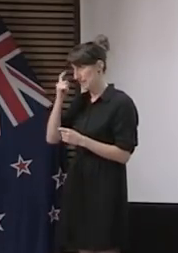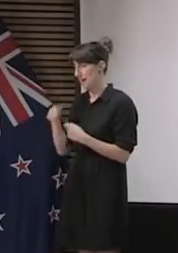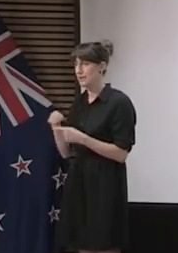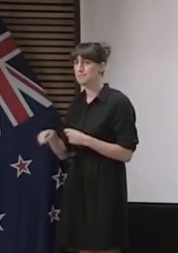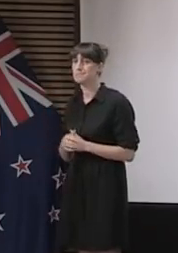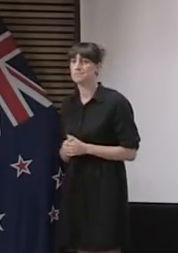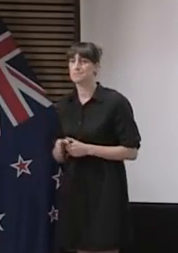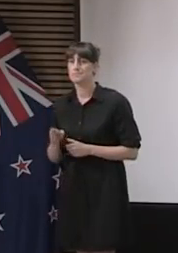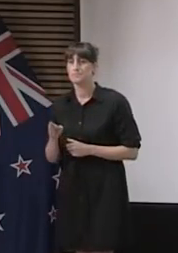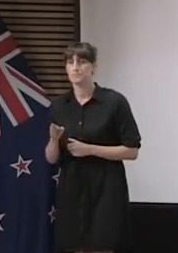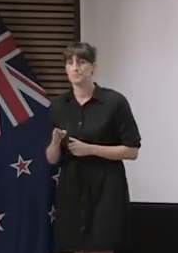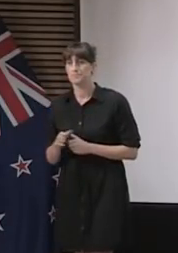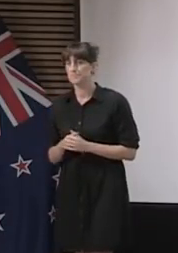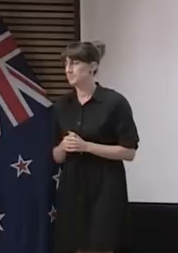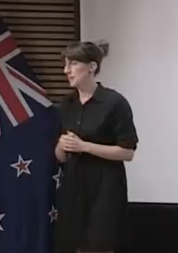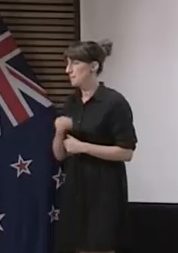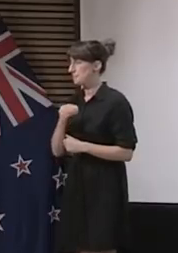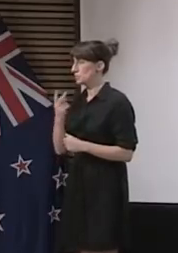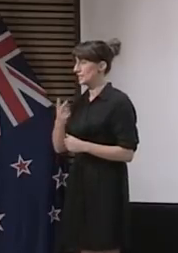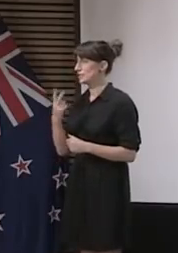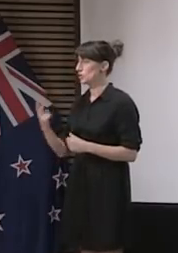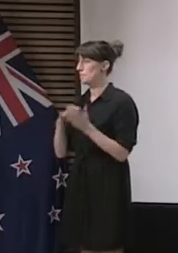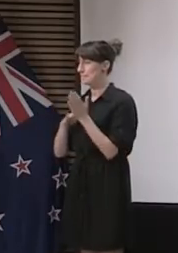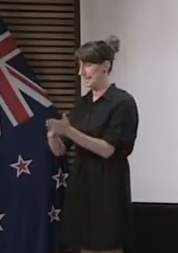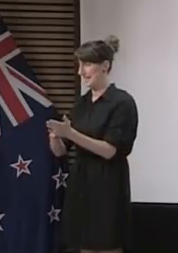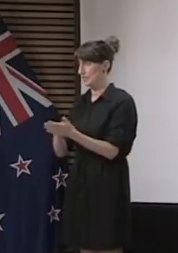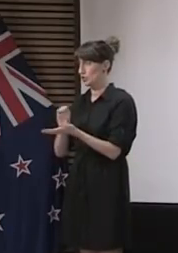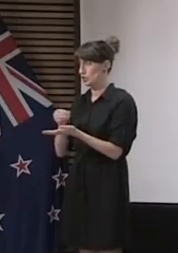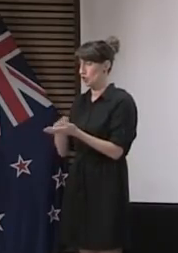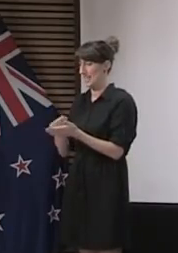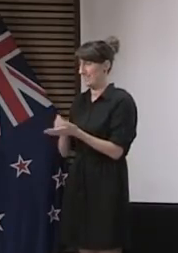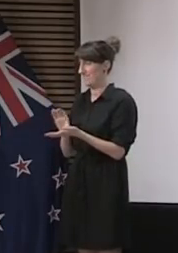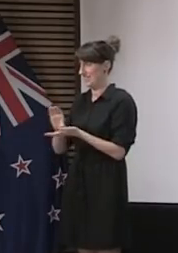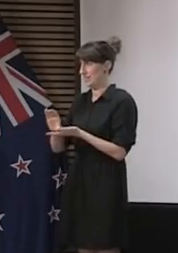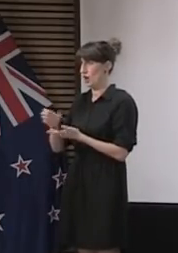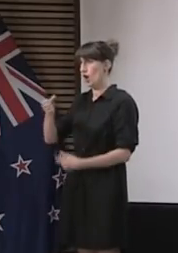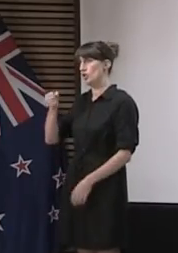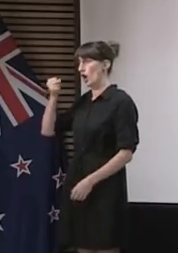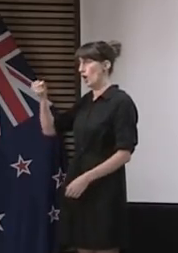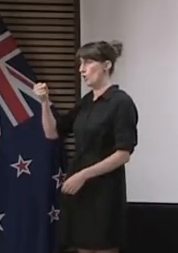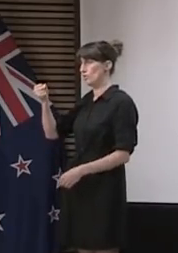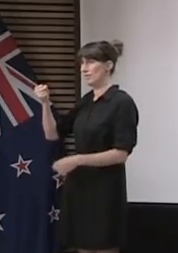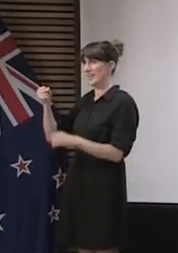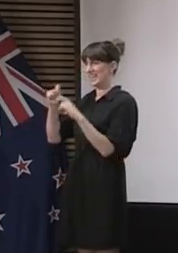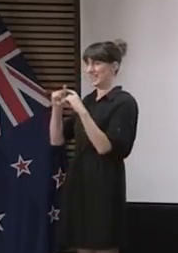has been held upat Cabinet. Is there a delayand when can they expect thatmoney?